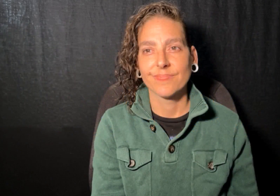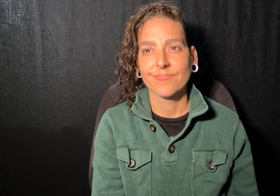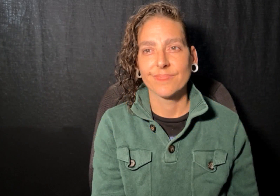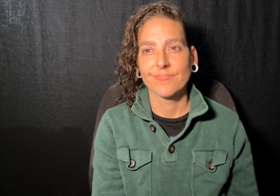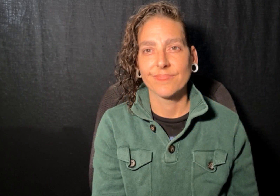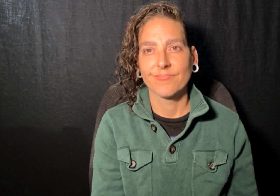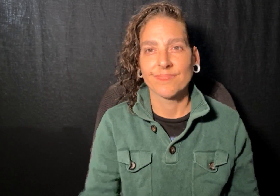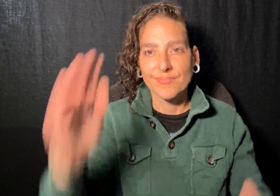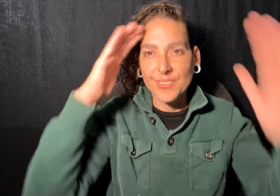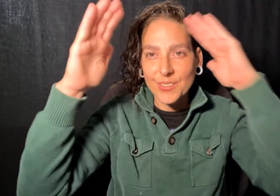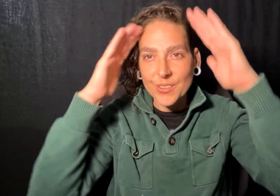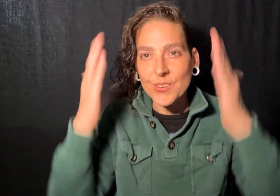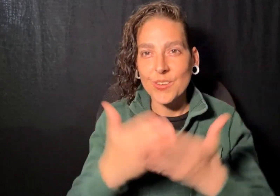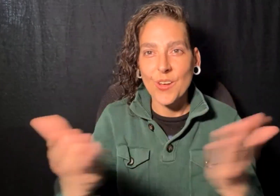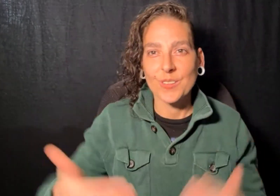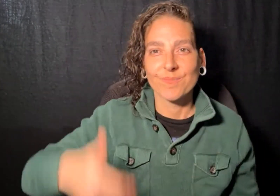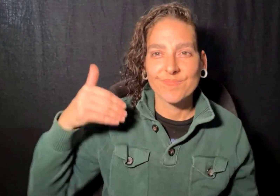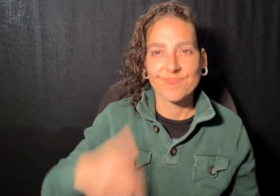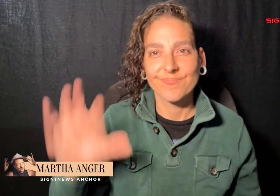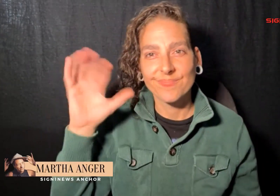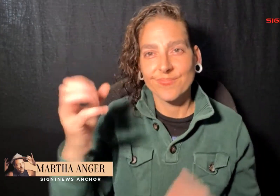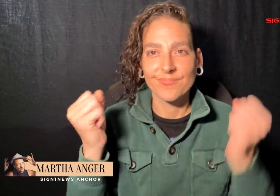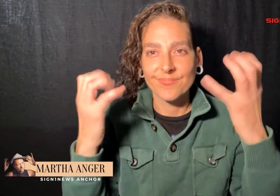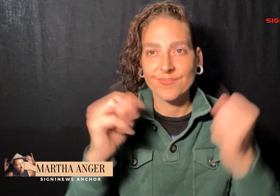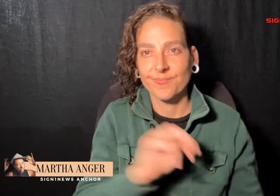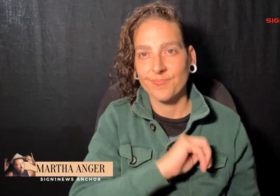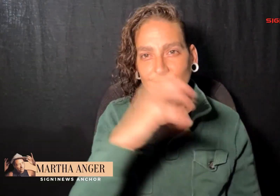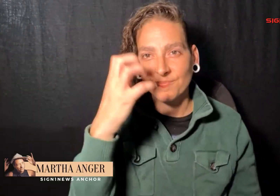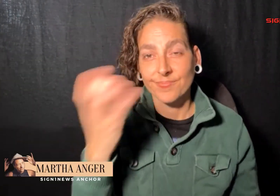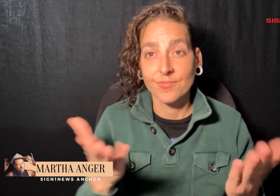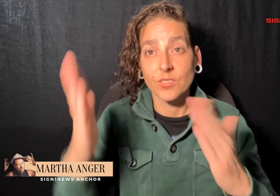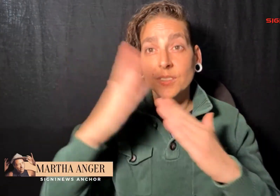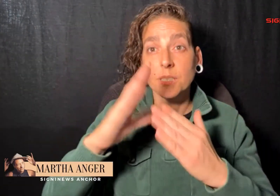Hello everyone I'm Sign1News anchor Martha Anger here's a quick look at the top trending